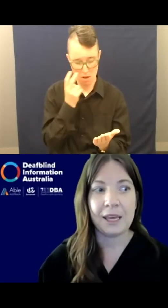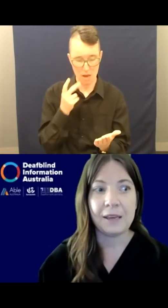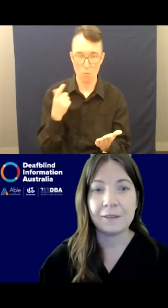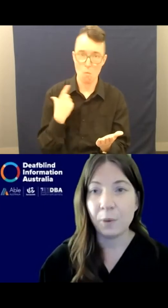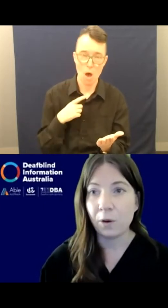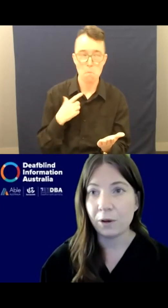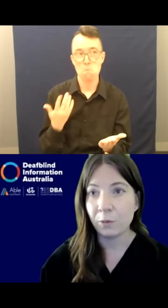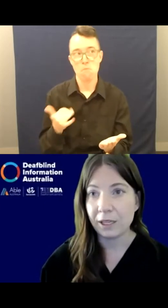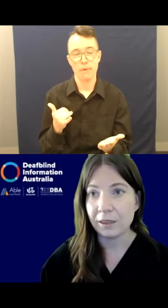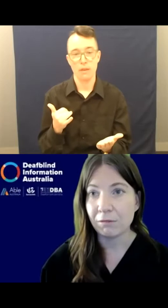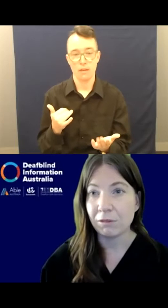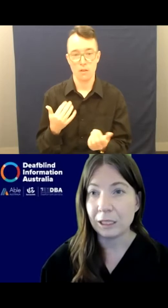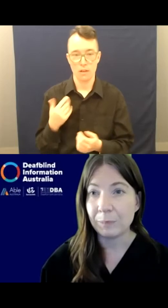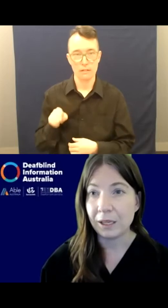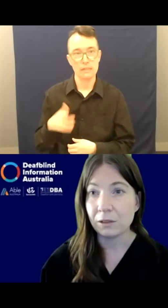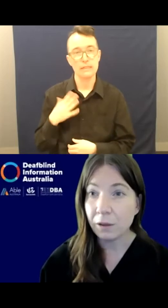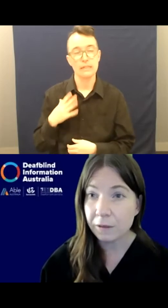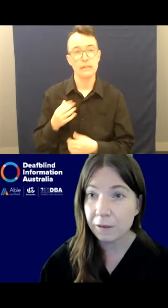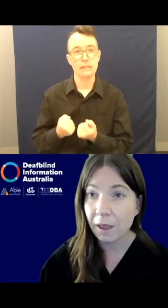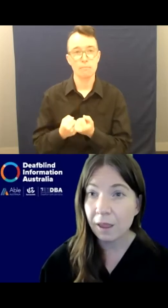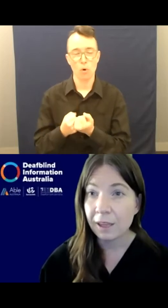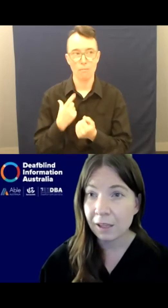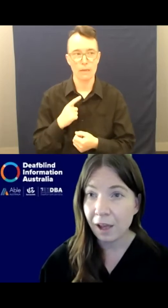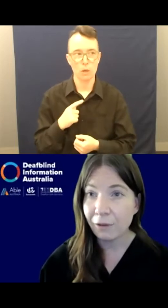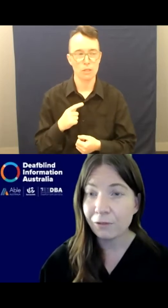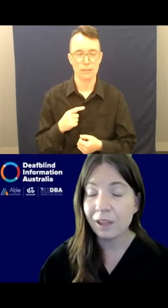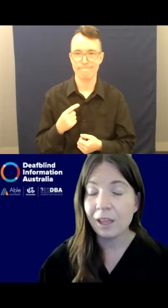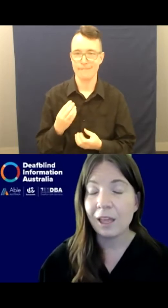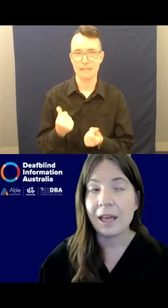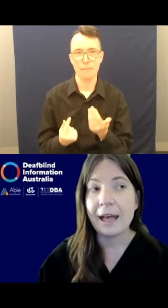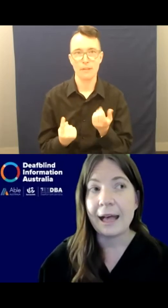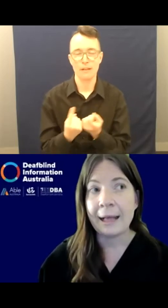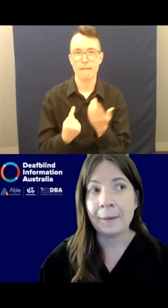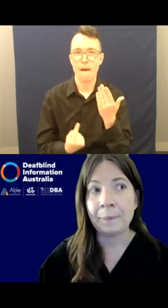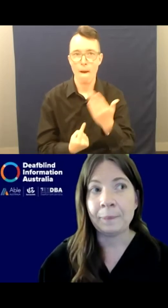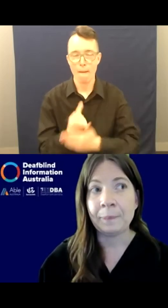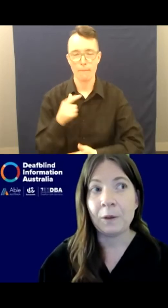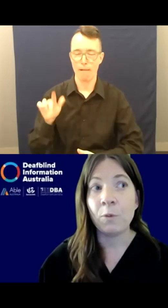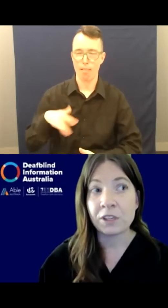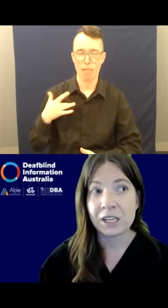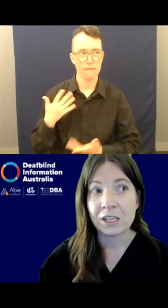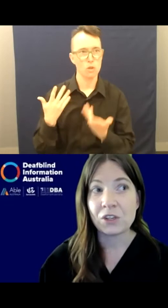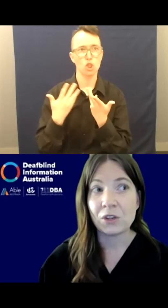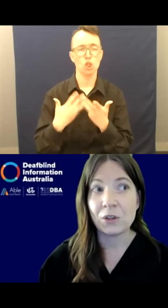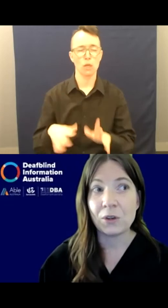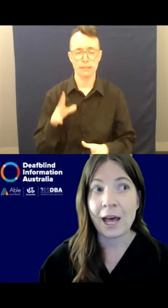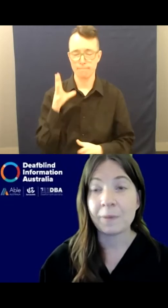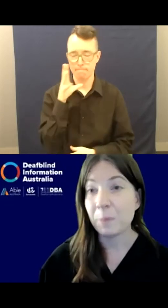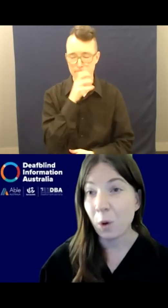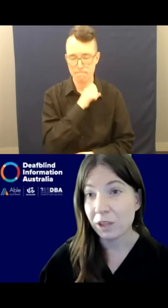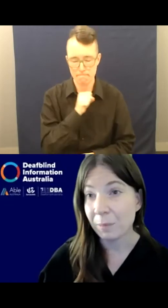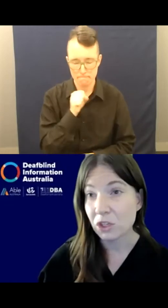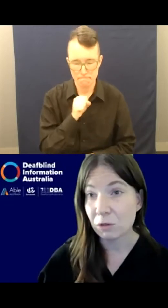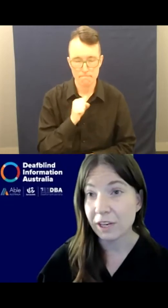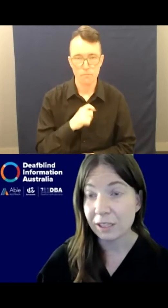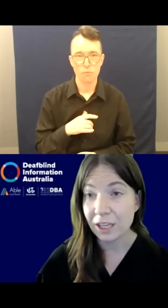support with a really big loss in their life, wanting to support with emotional regulation.